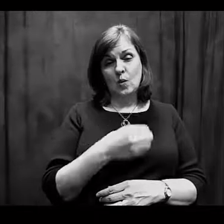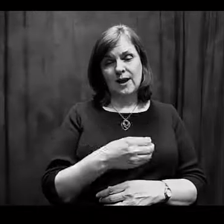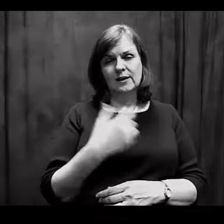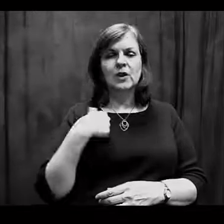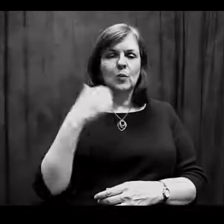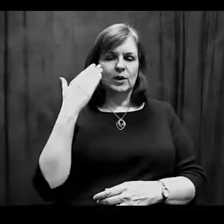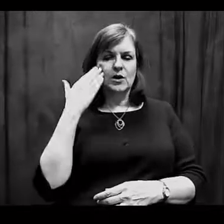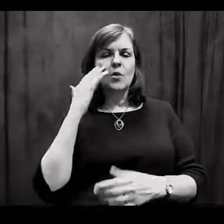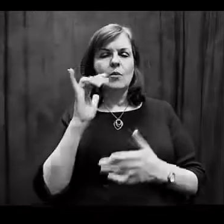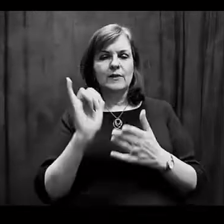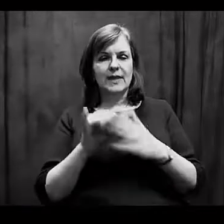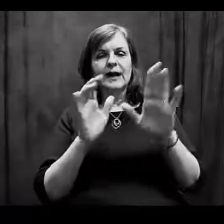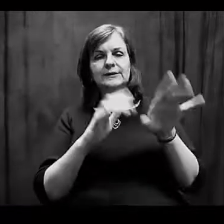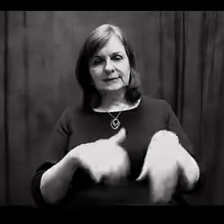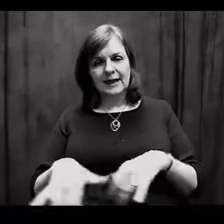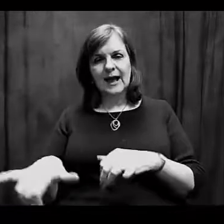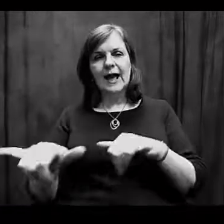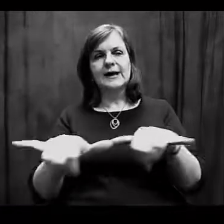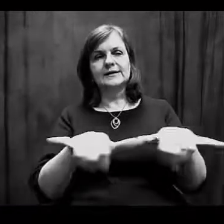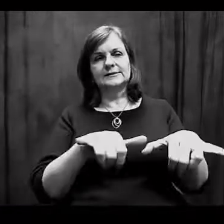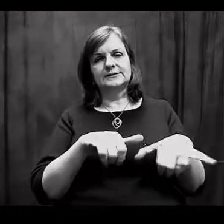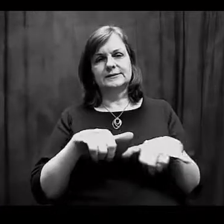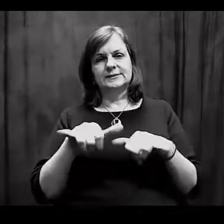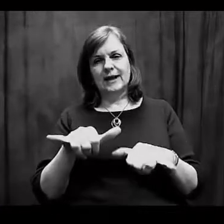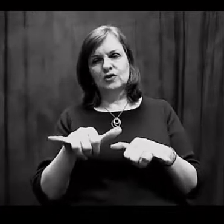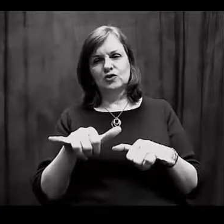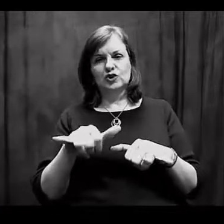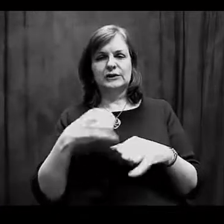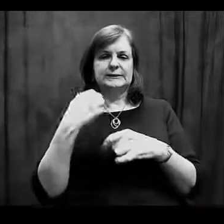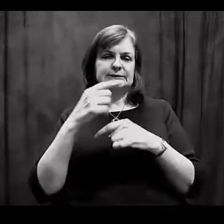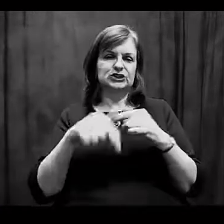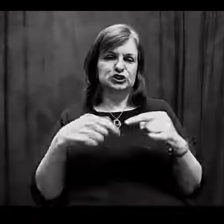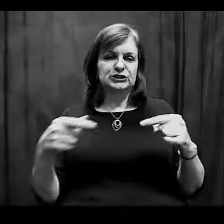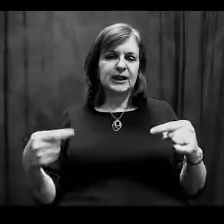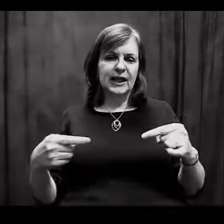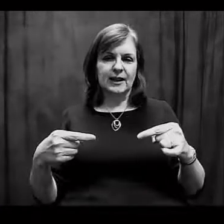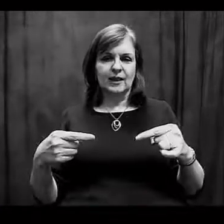we know now that that is a standard